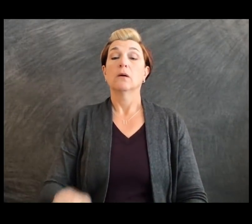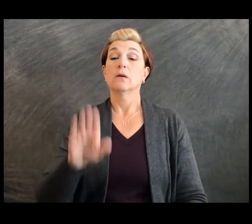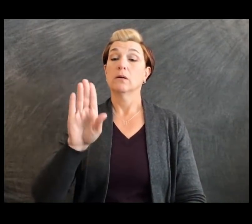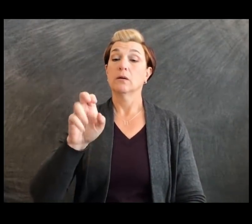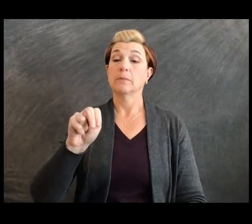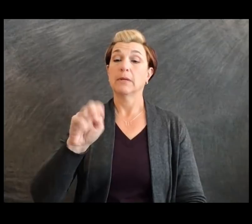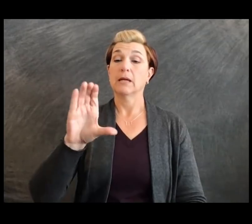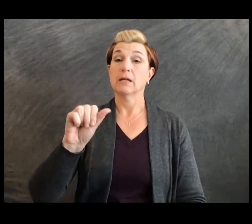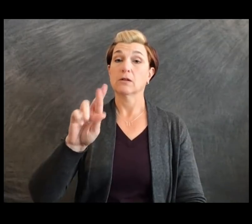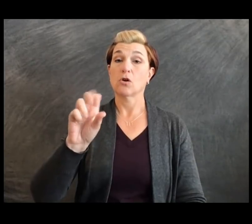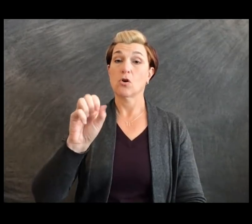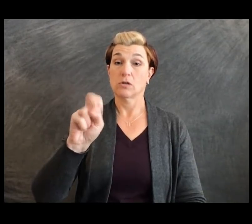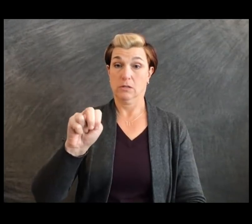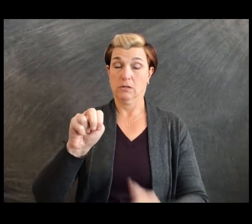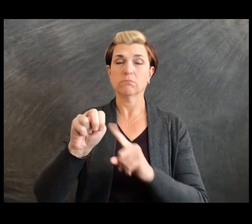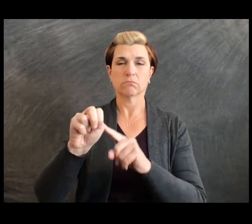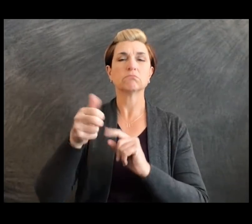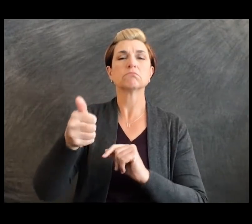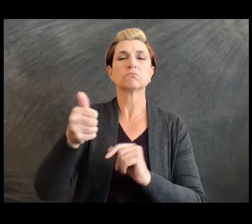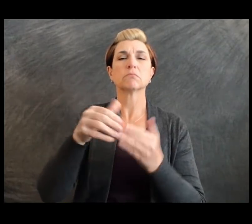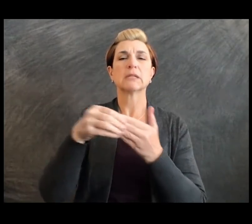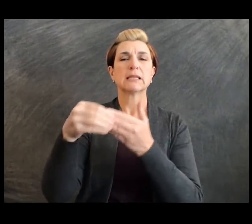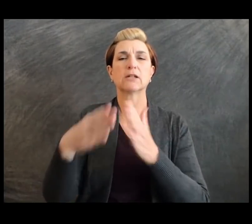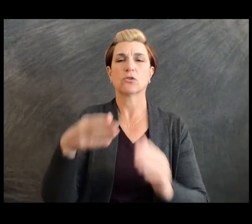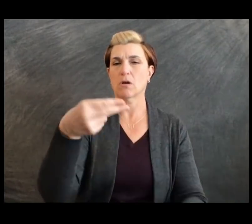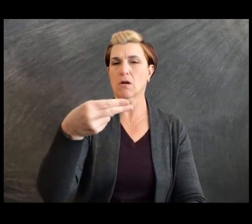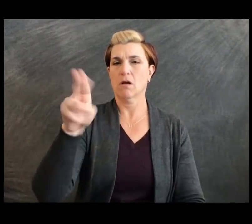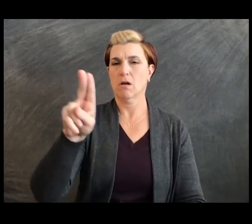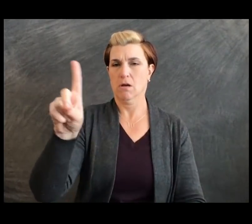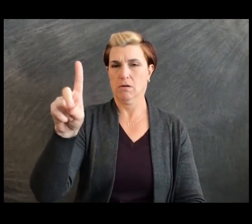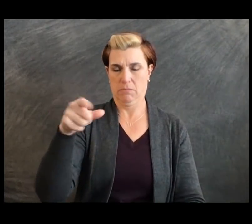a few words in a moment the Department of Education will not enforce